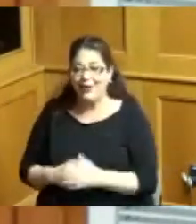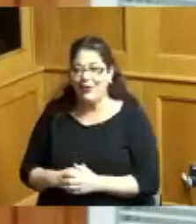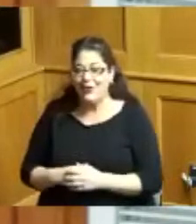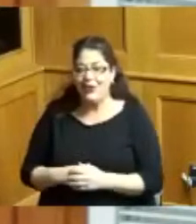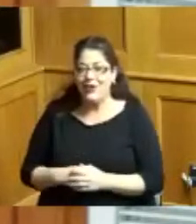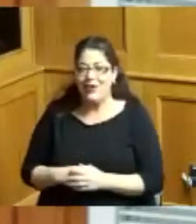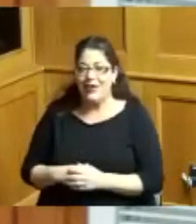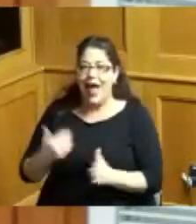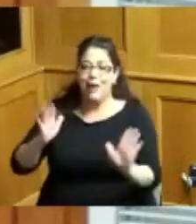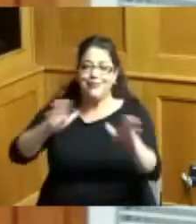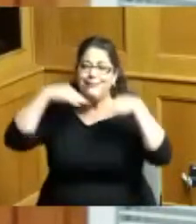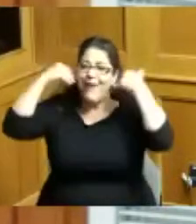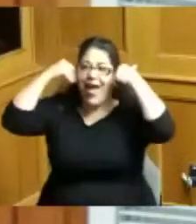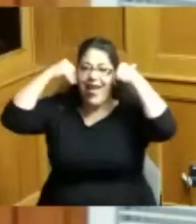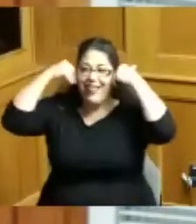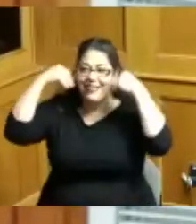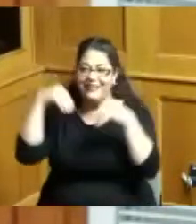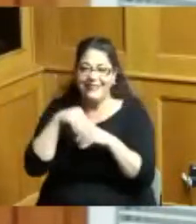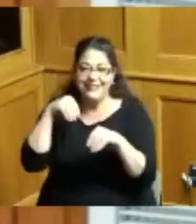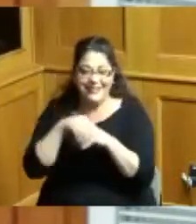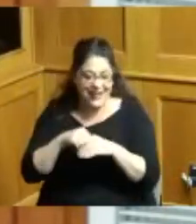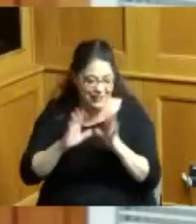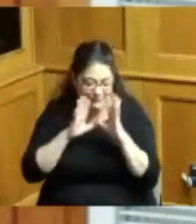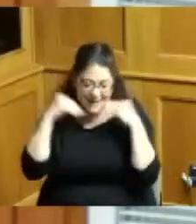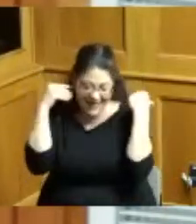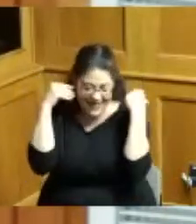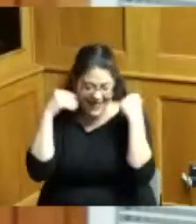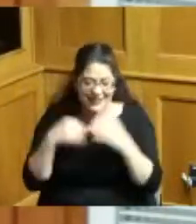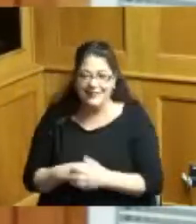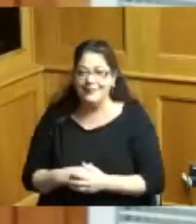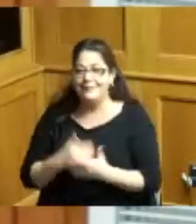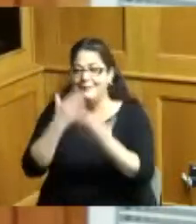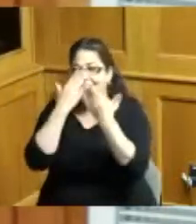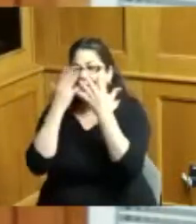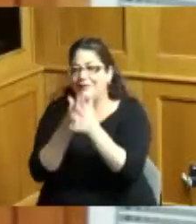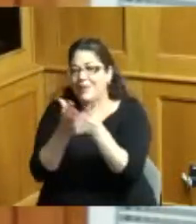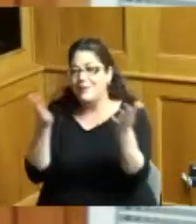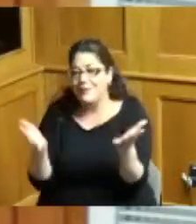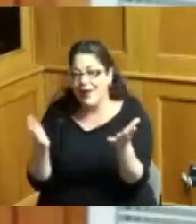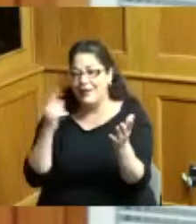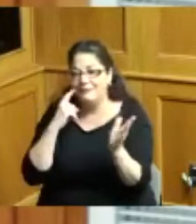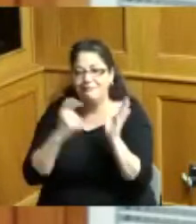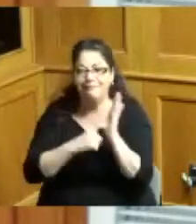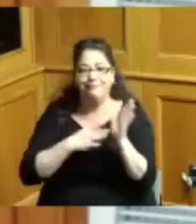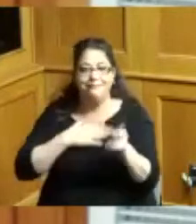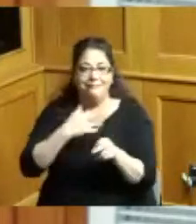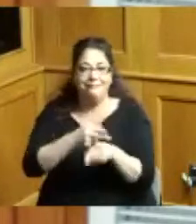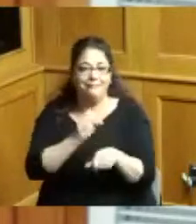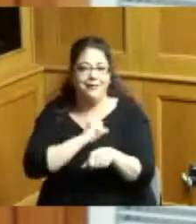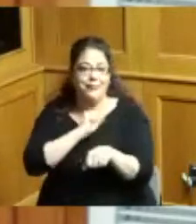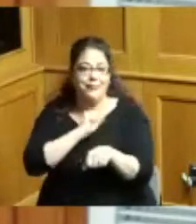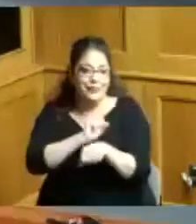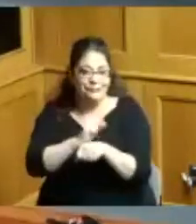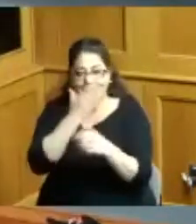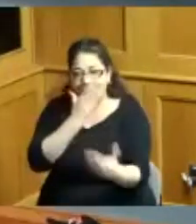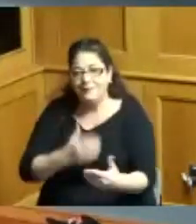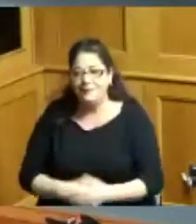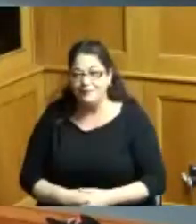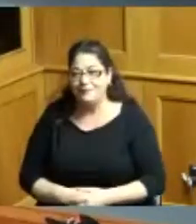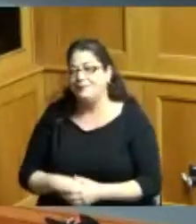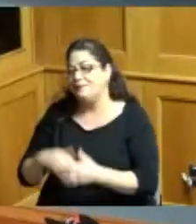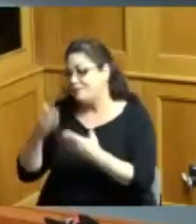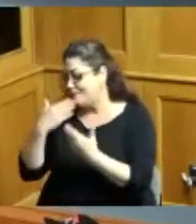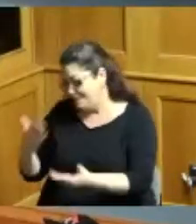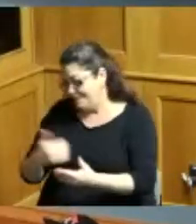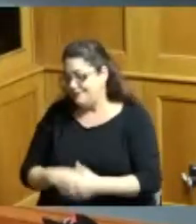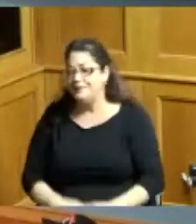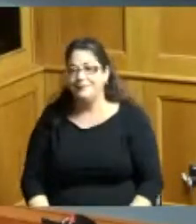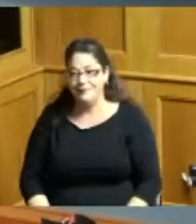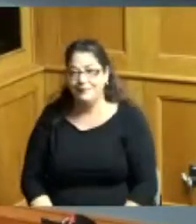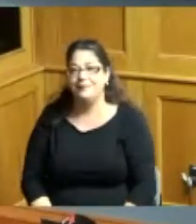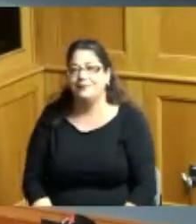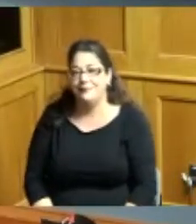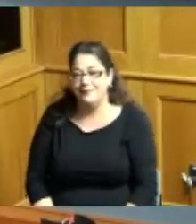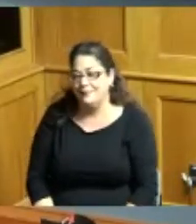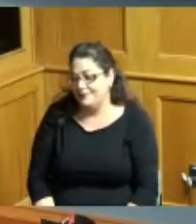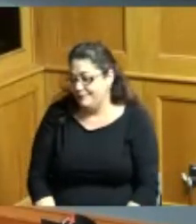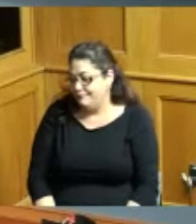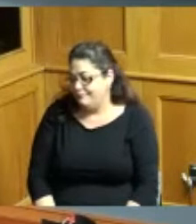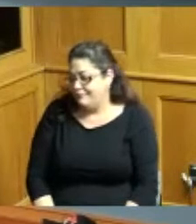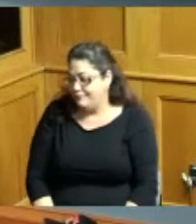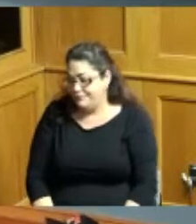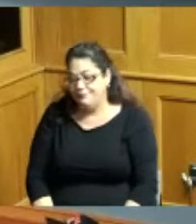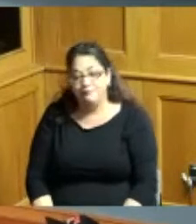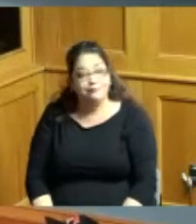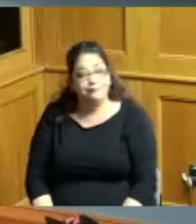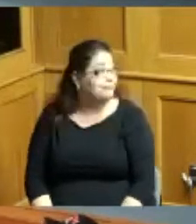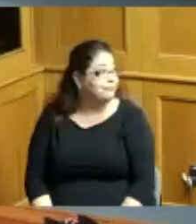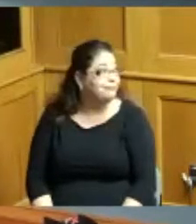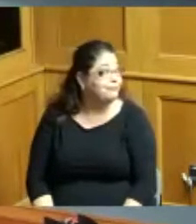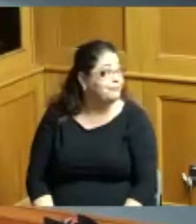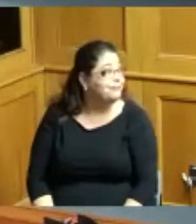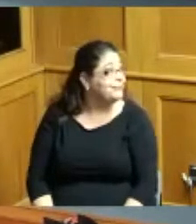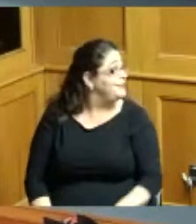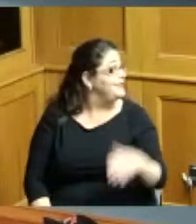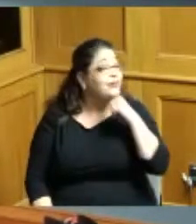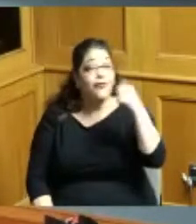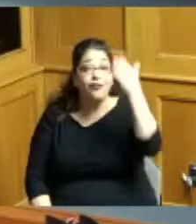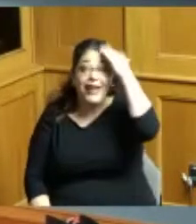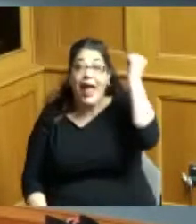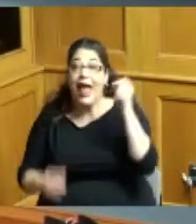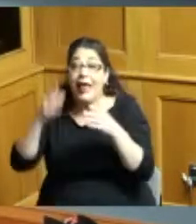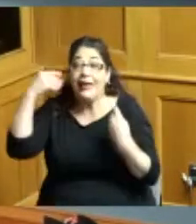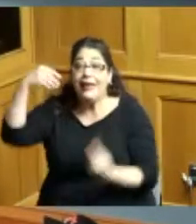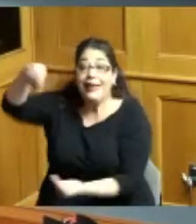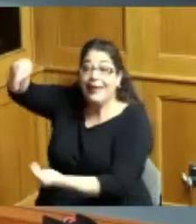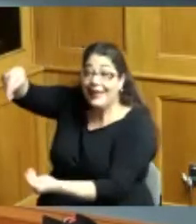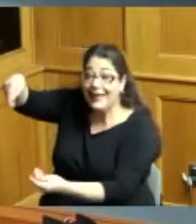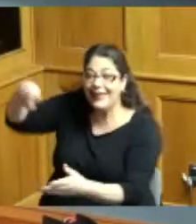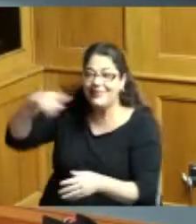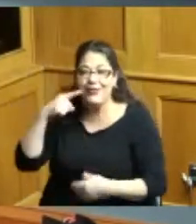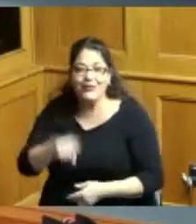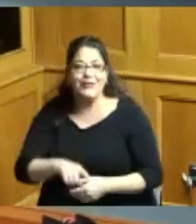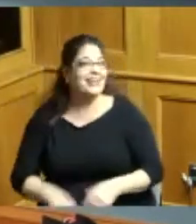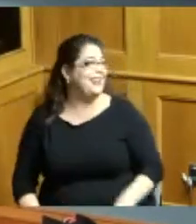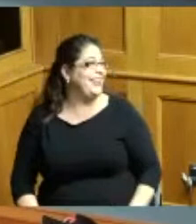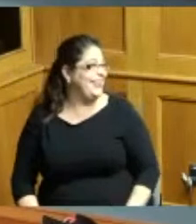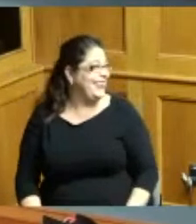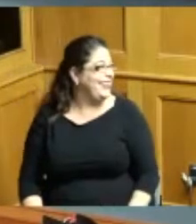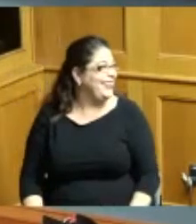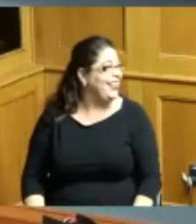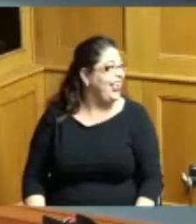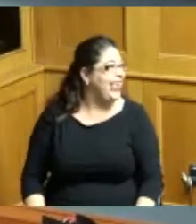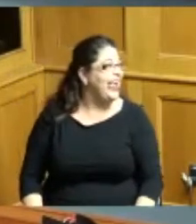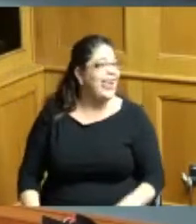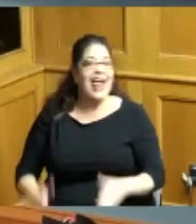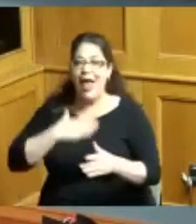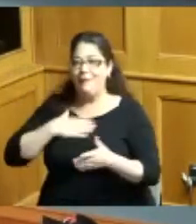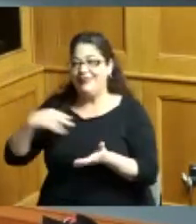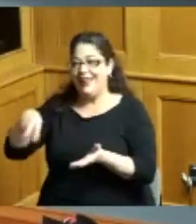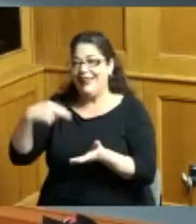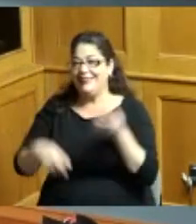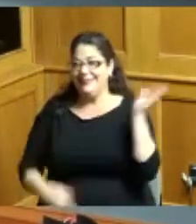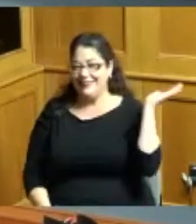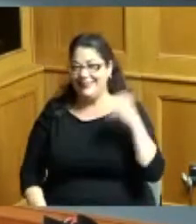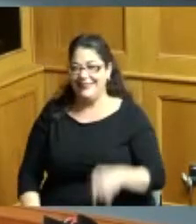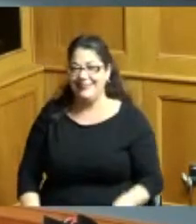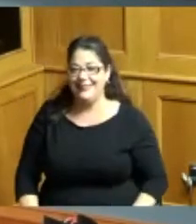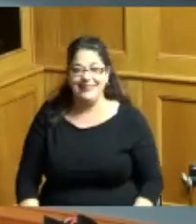I'm smiling from ear to ear and thank you very much for the recognition thank you so much